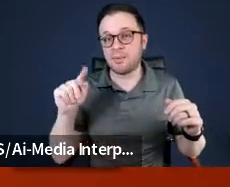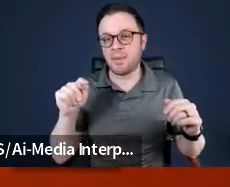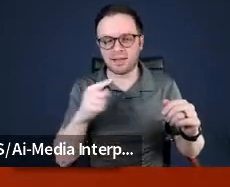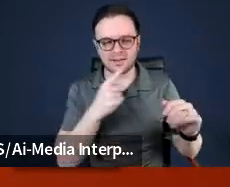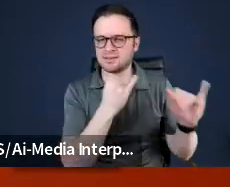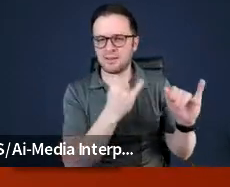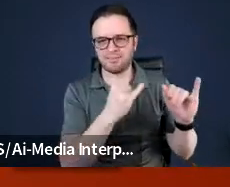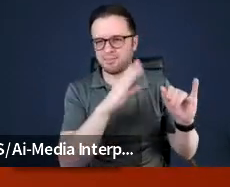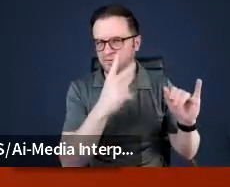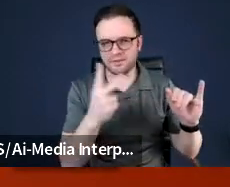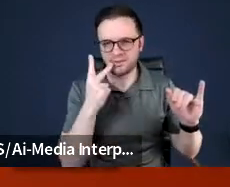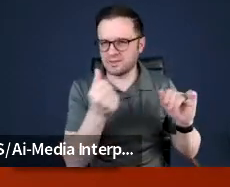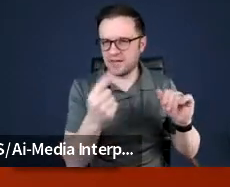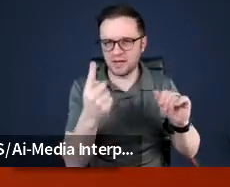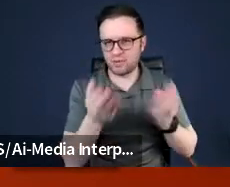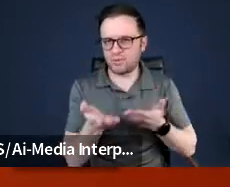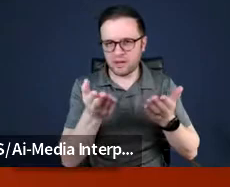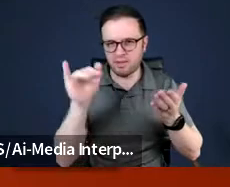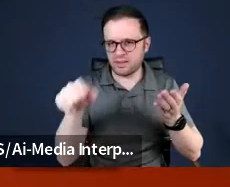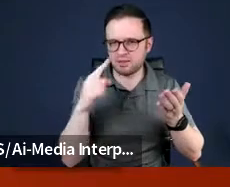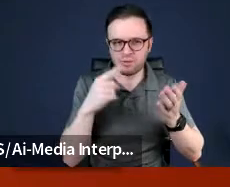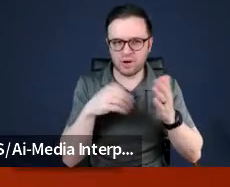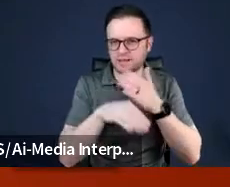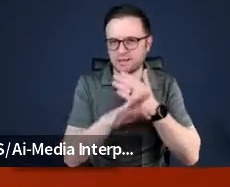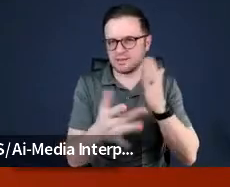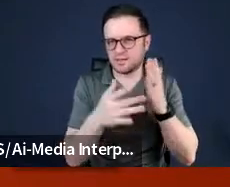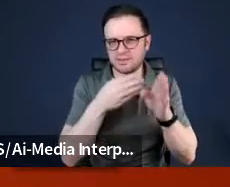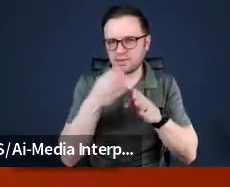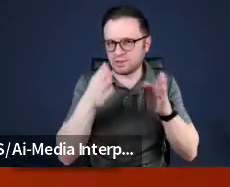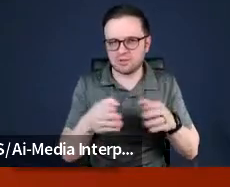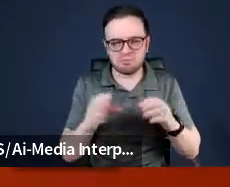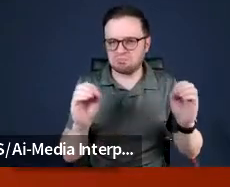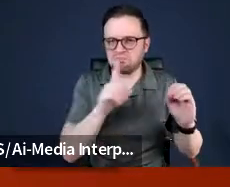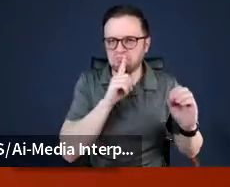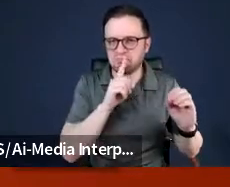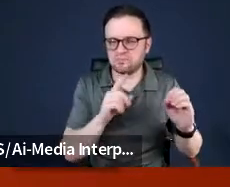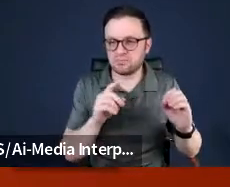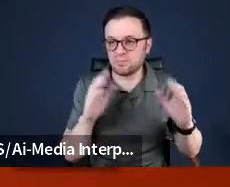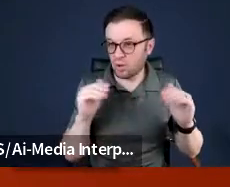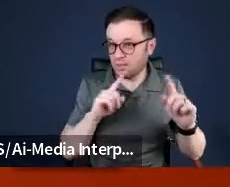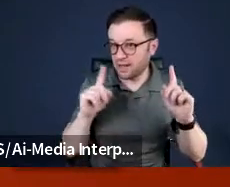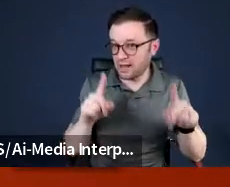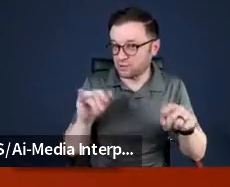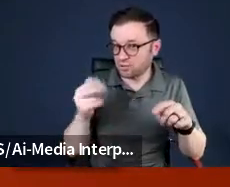These type of accessibility plug-ins with the exception of the companies selling them. MATT HACKETT: I don't either, I